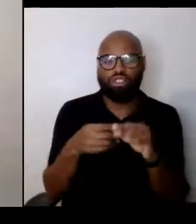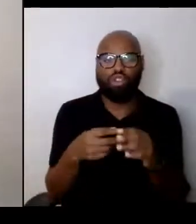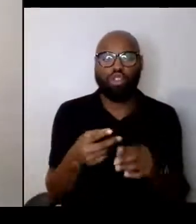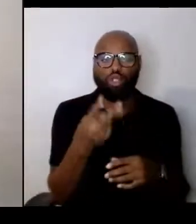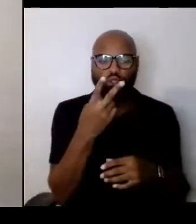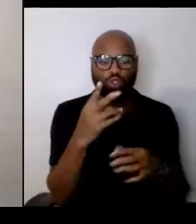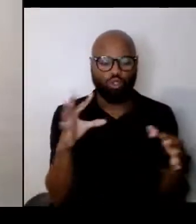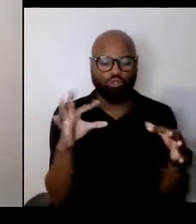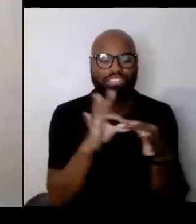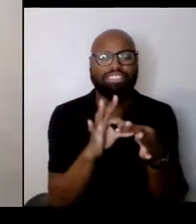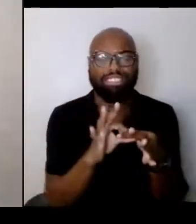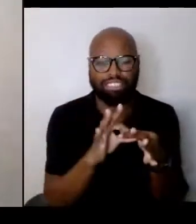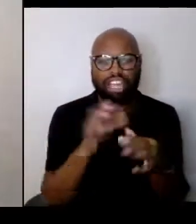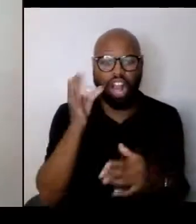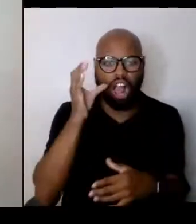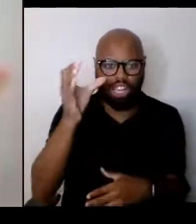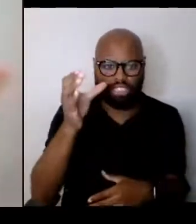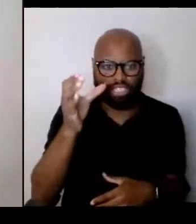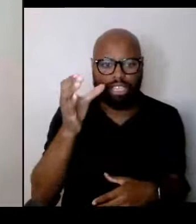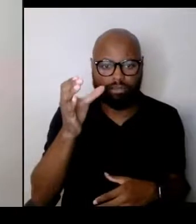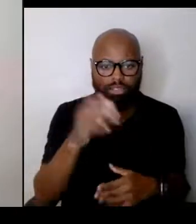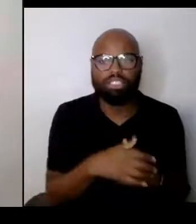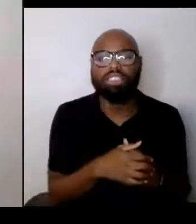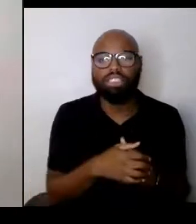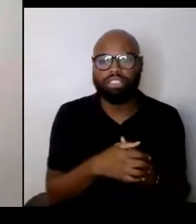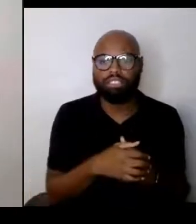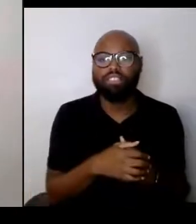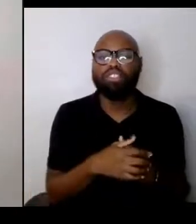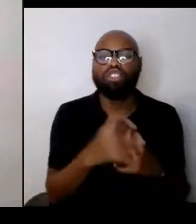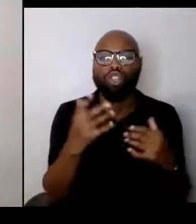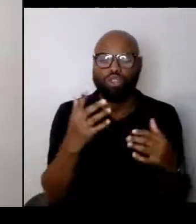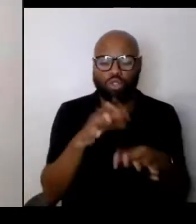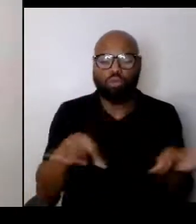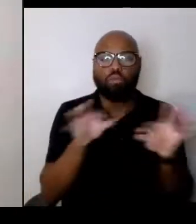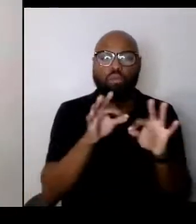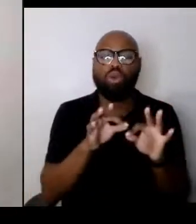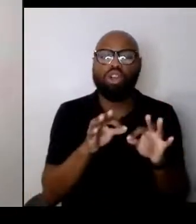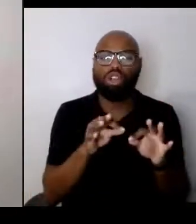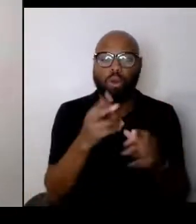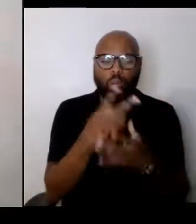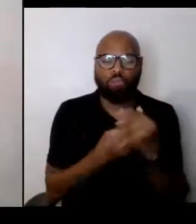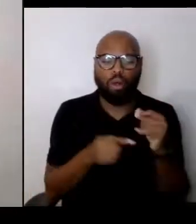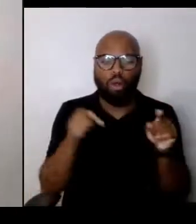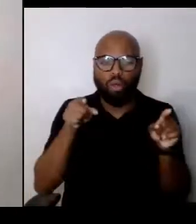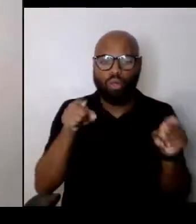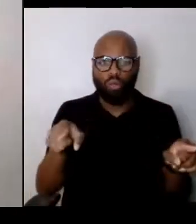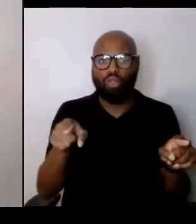And I think it's really important to really bring those two thoughts and those two organizations together,